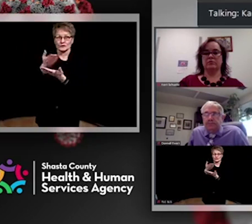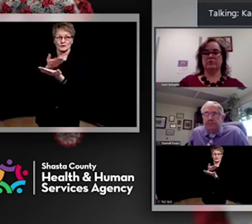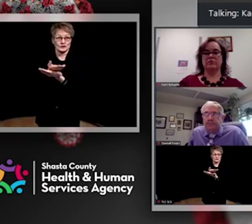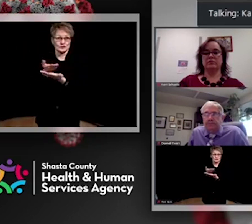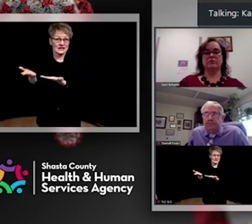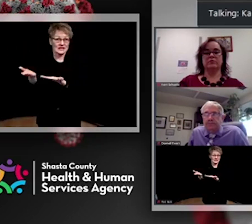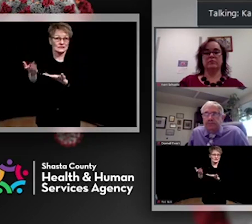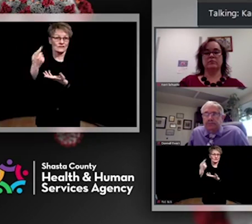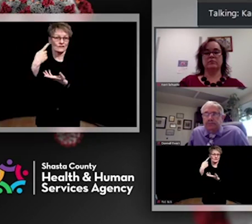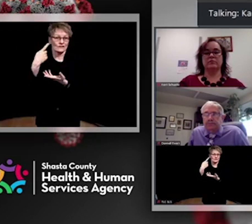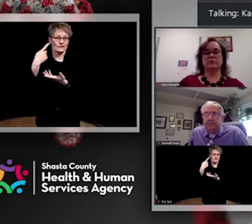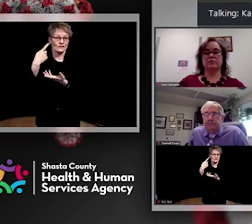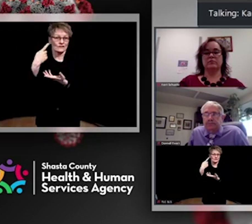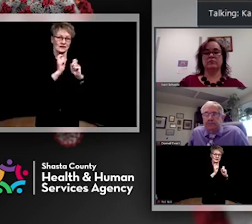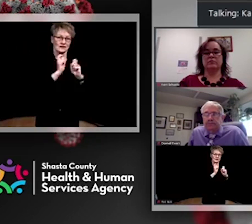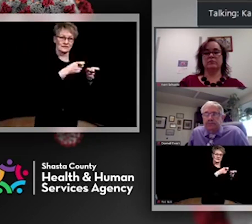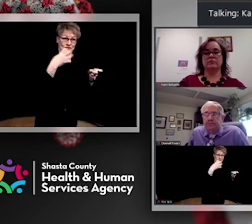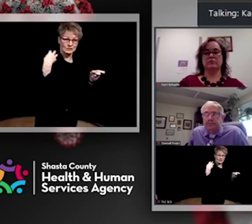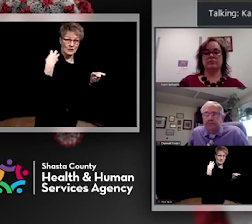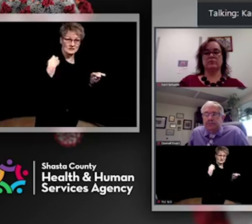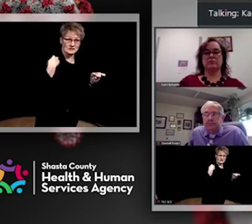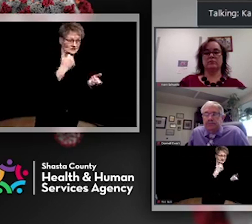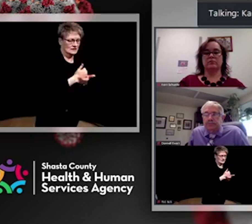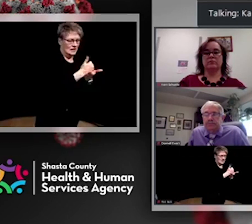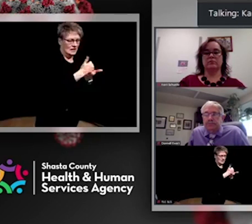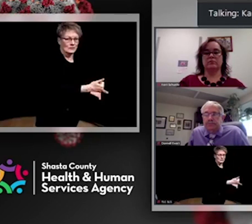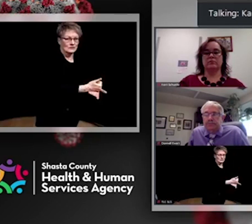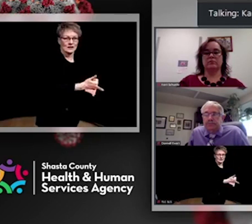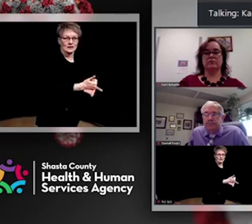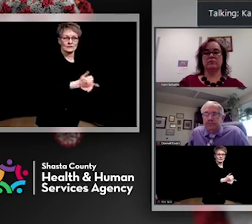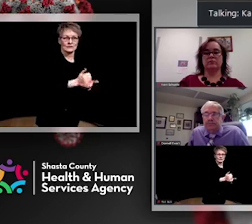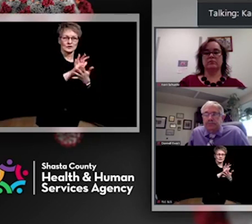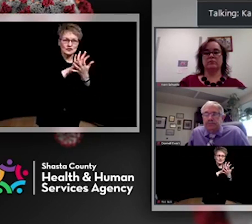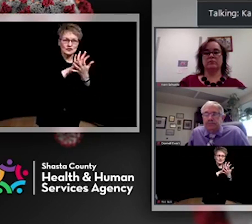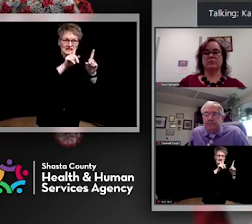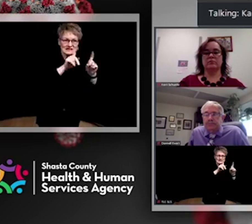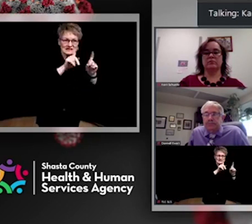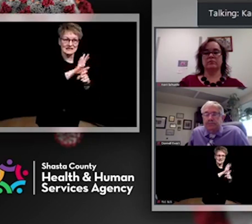individual businesses or other types of entities, churches, what have you, can go online and submit